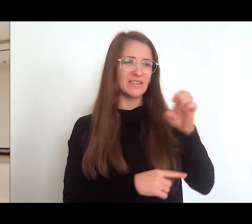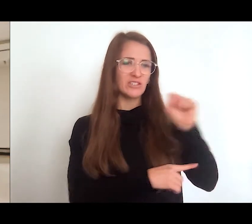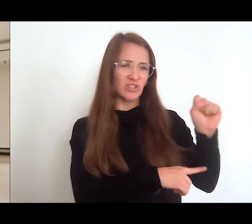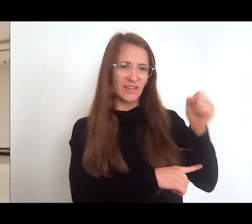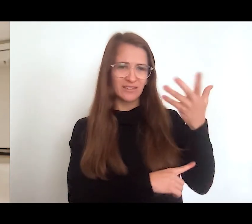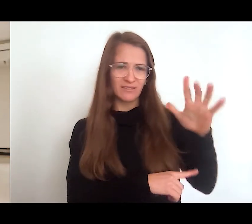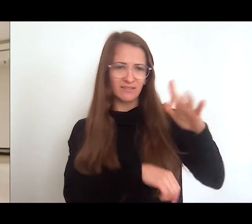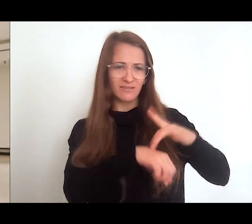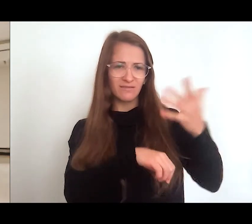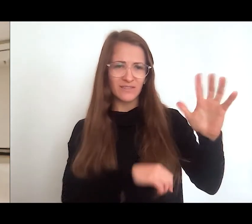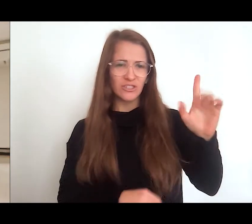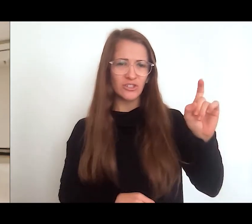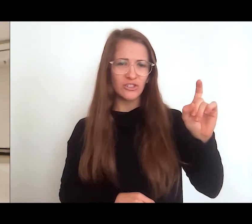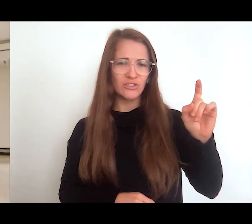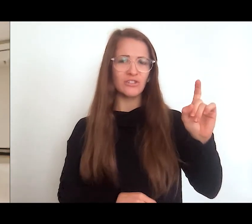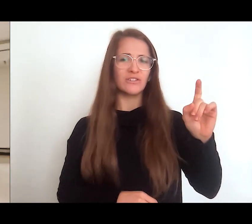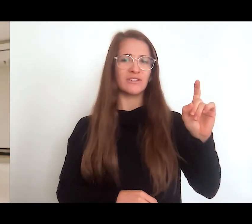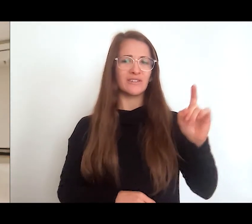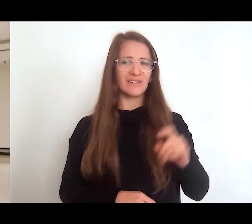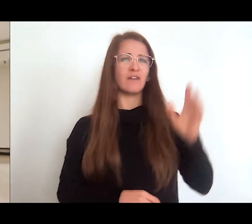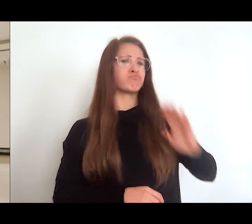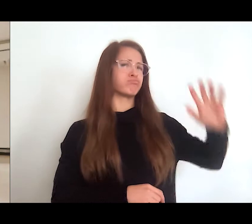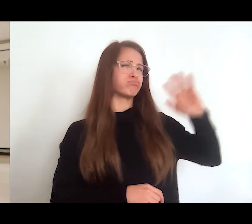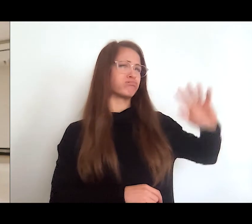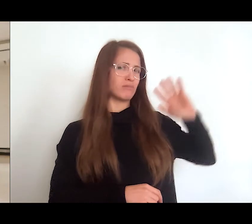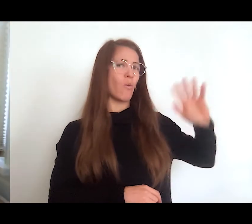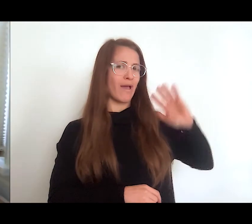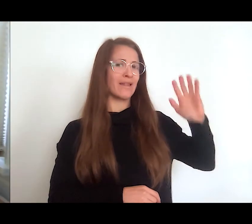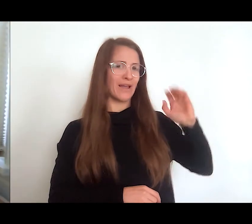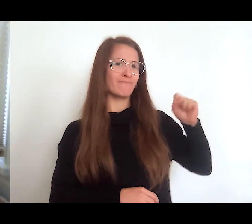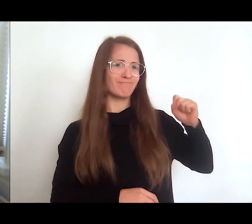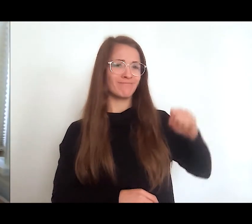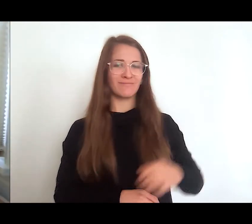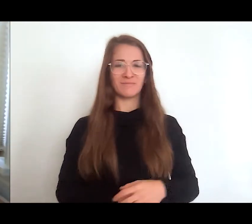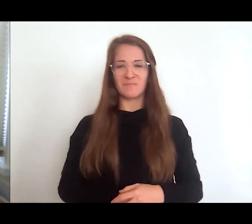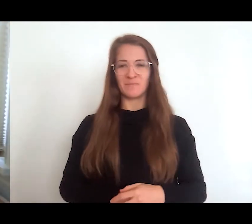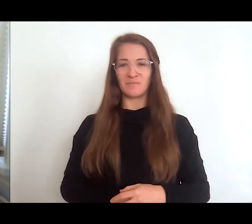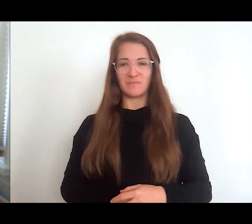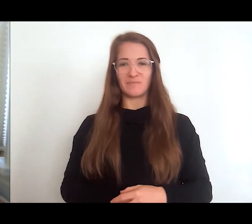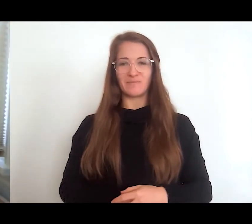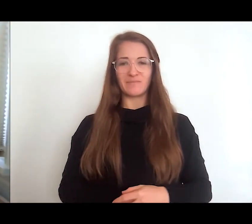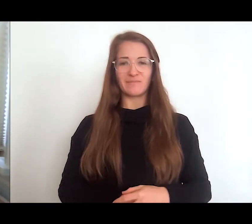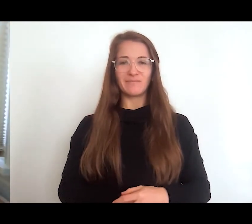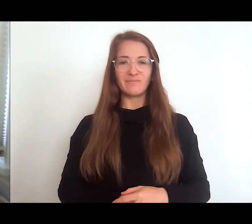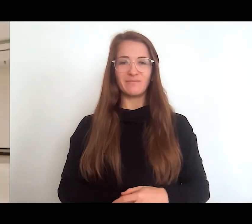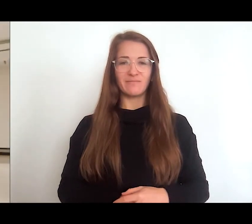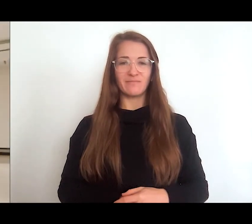CARLA NEEDS TO DO A PODCAST, AND JESS, HAVE YOU DONE ONE? IT HAS BEEN A WHILE.